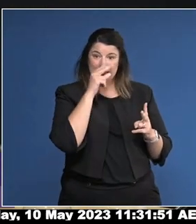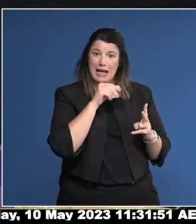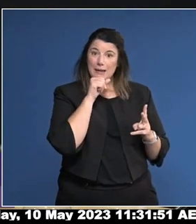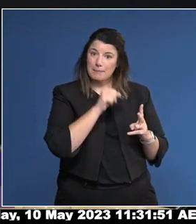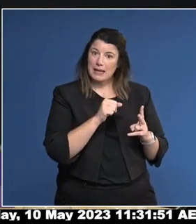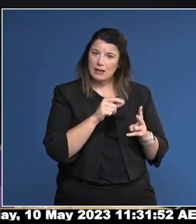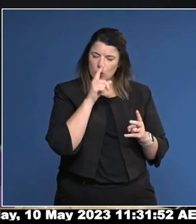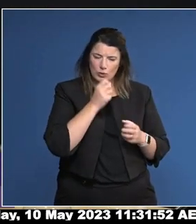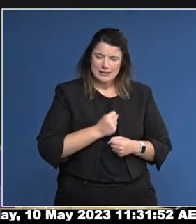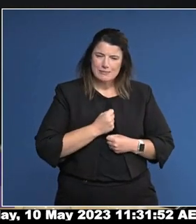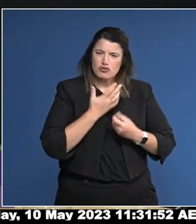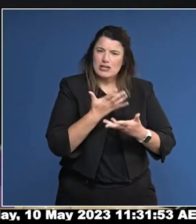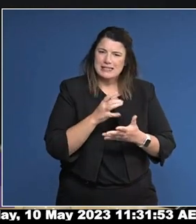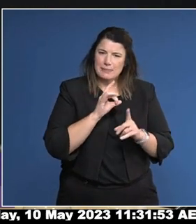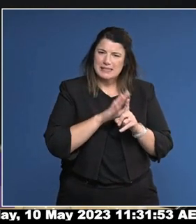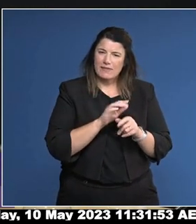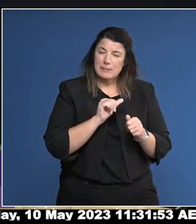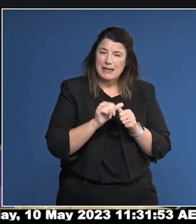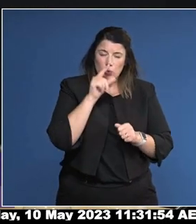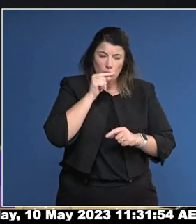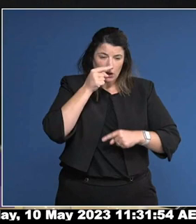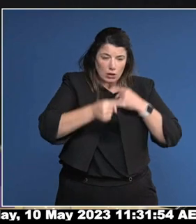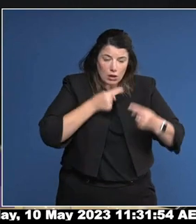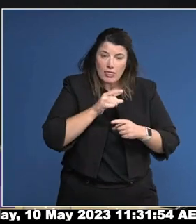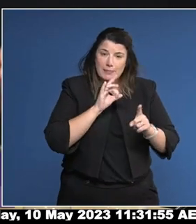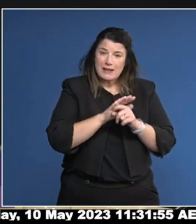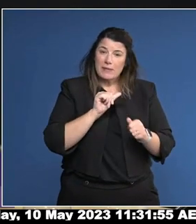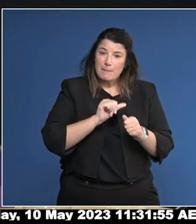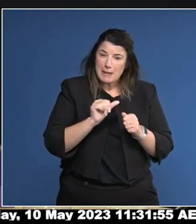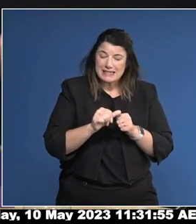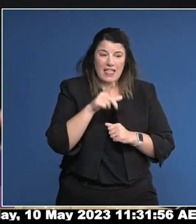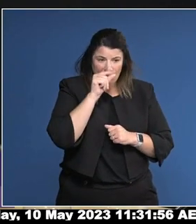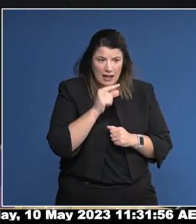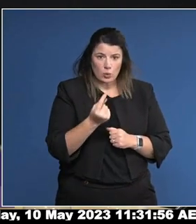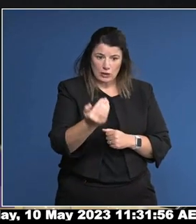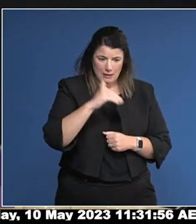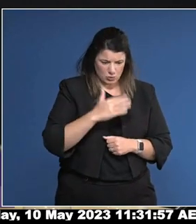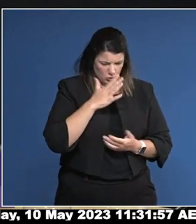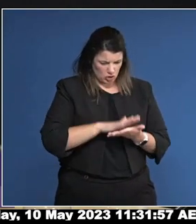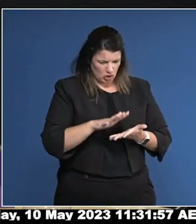better they might have been able to explain their condition better to community services